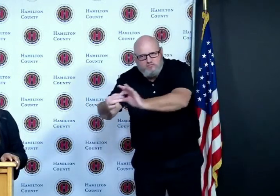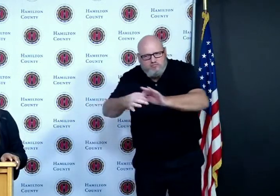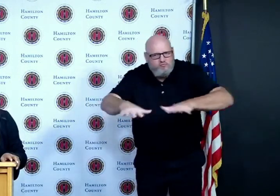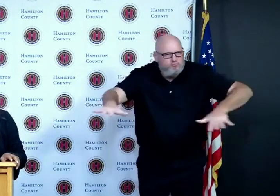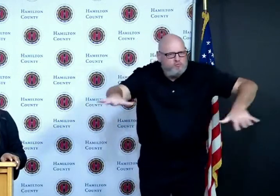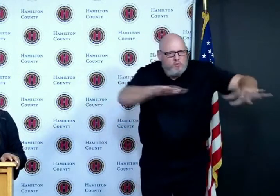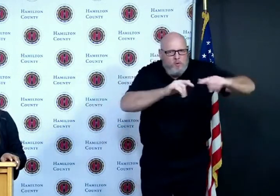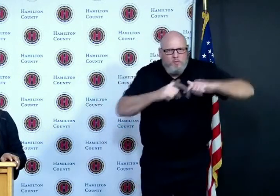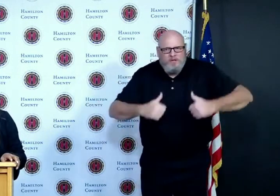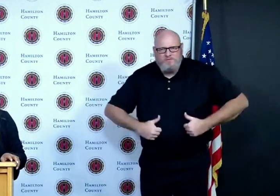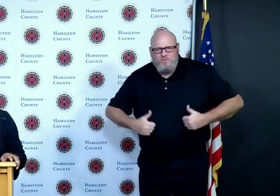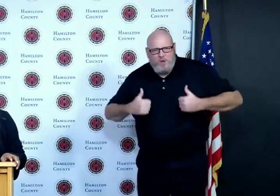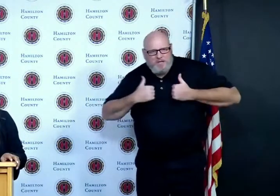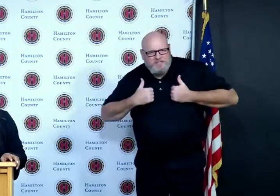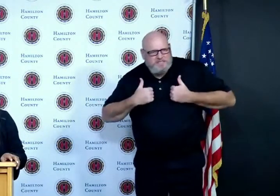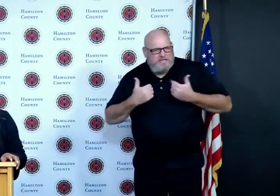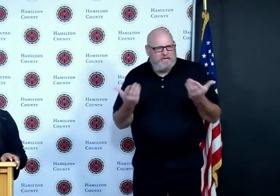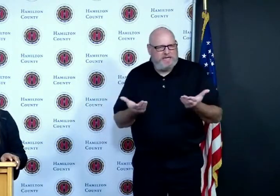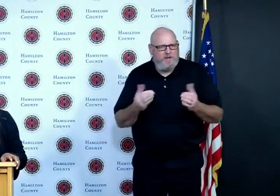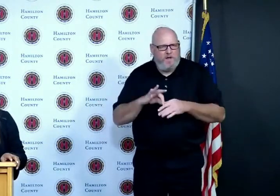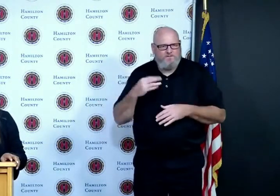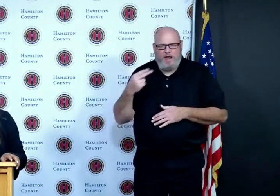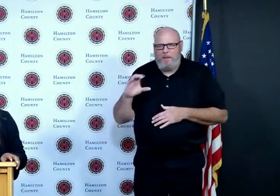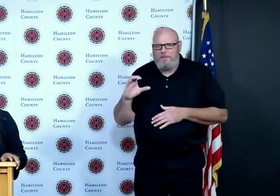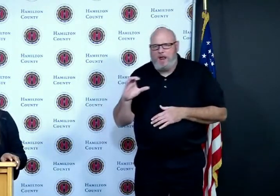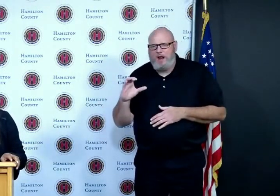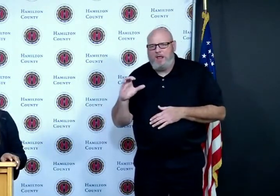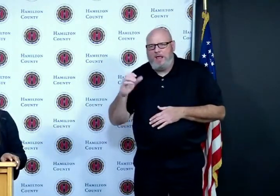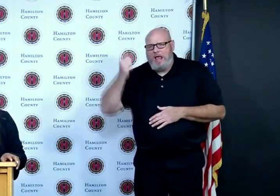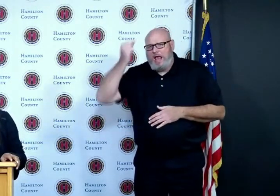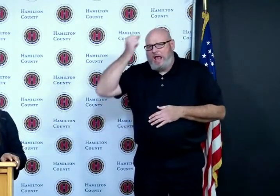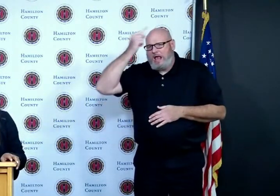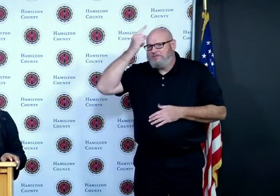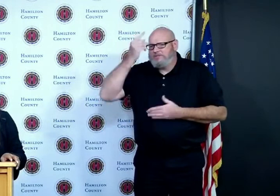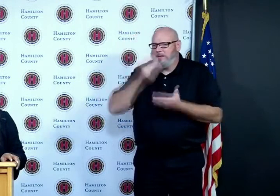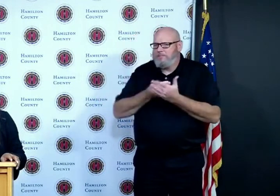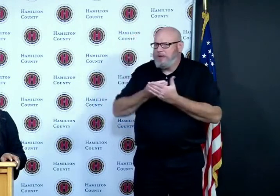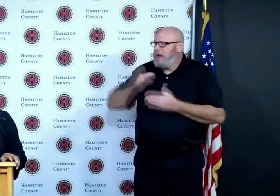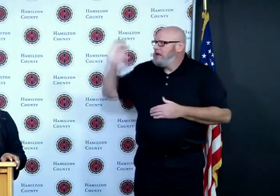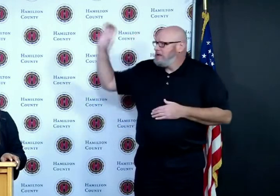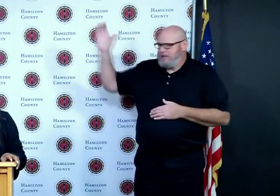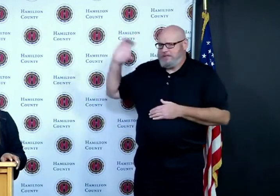I mean they don't understand the silos so we're working together collectively for one Hamilton